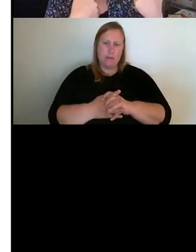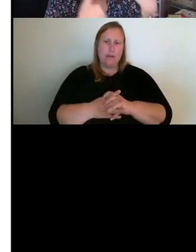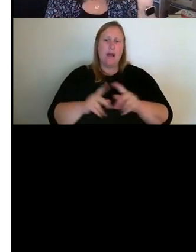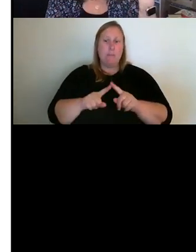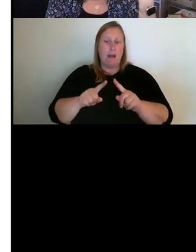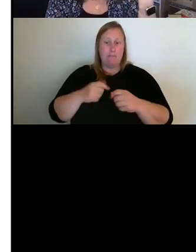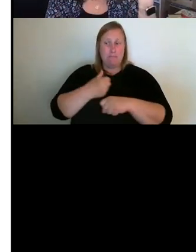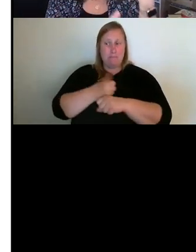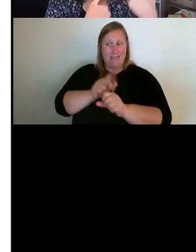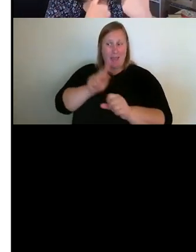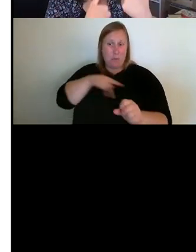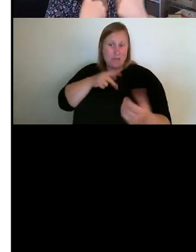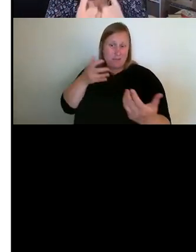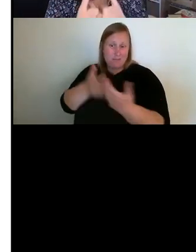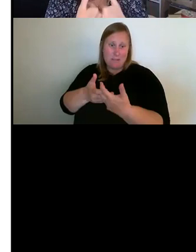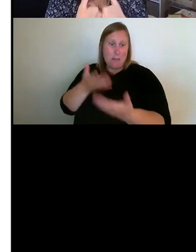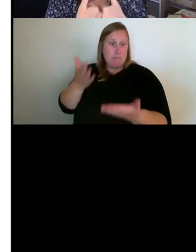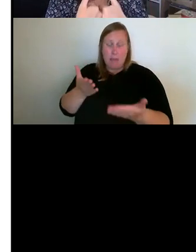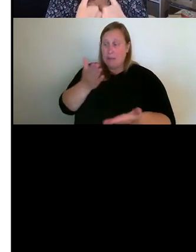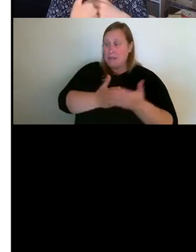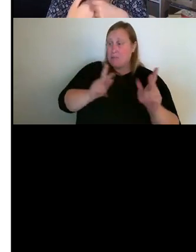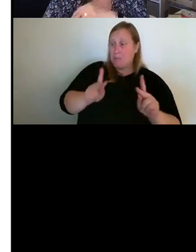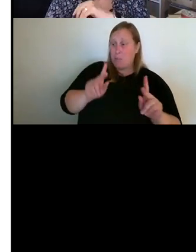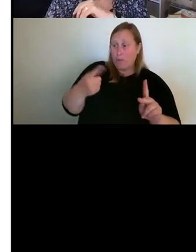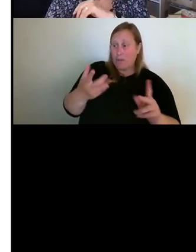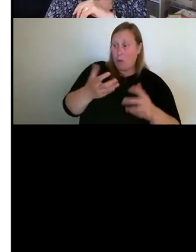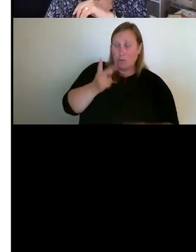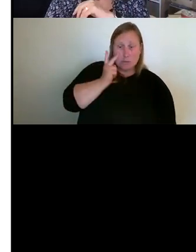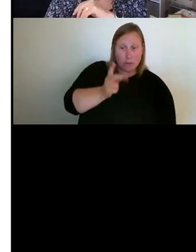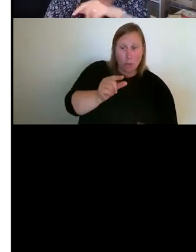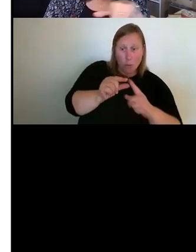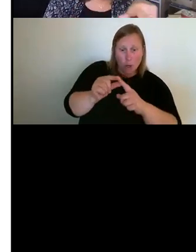they just want the words and maybe they just want the symbol.